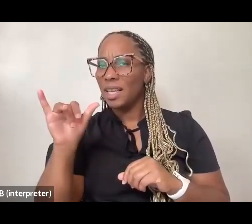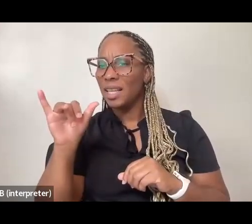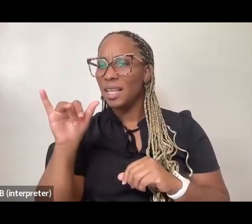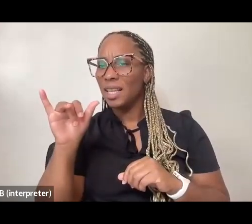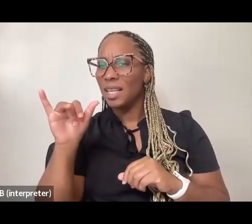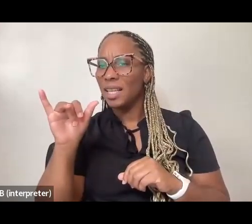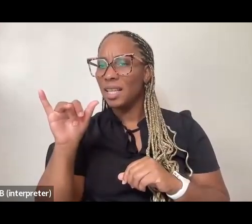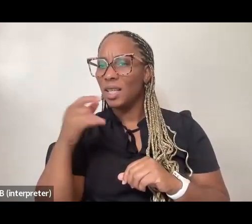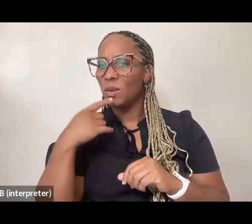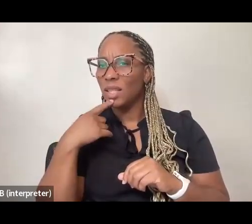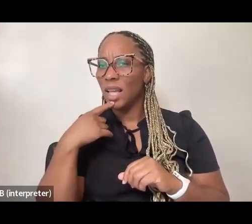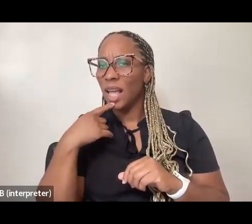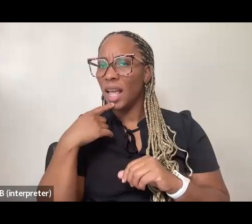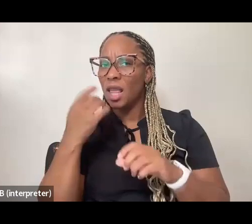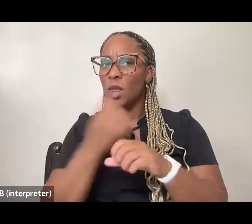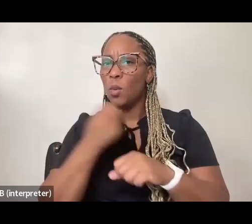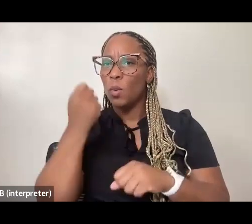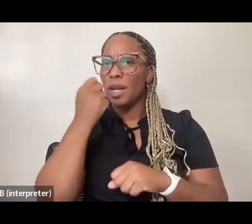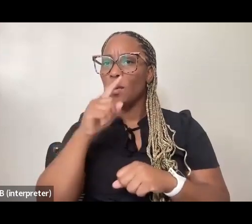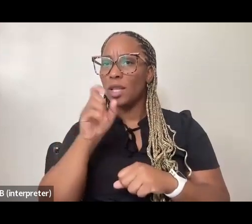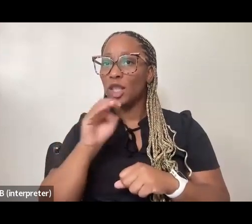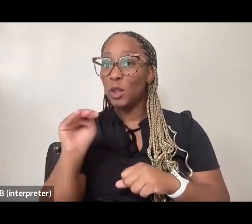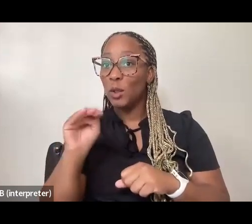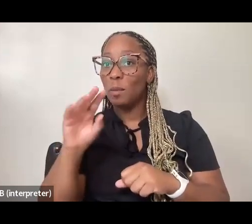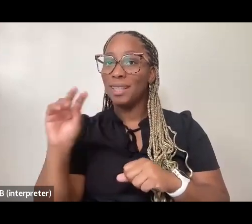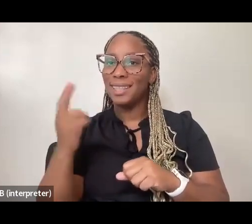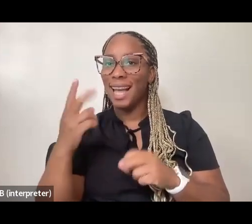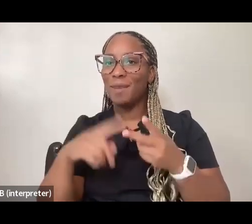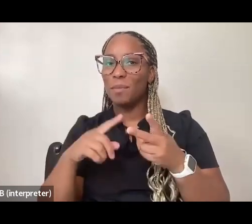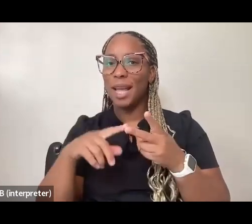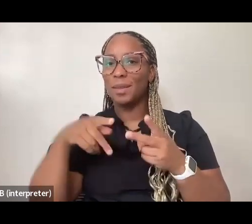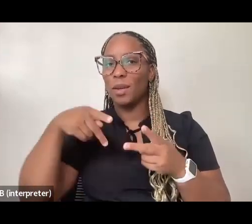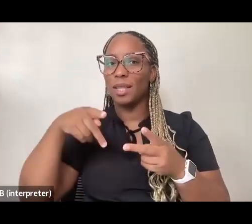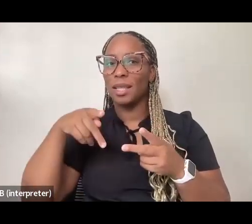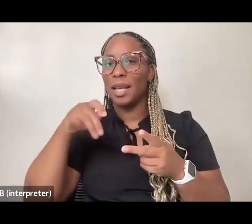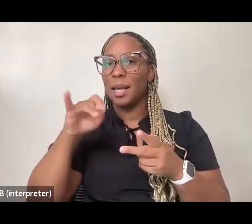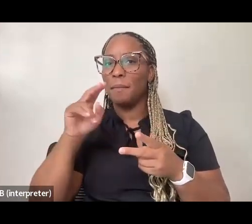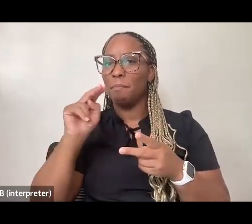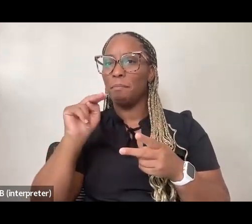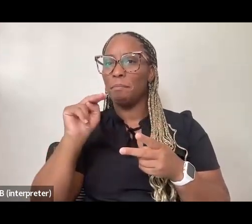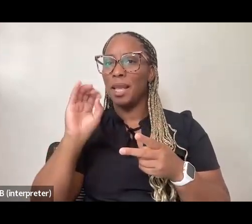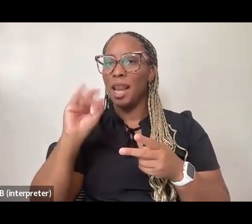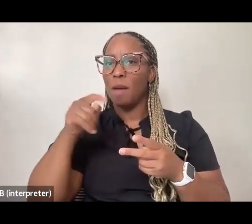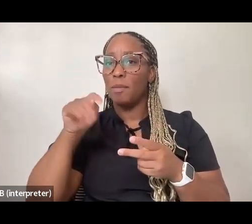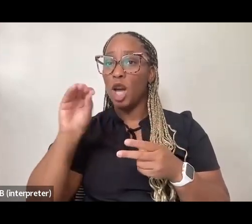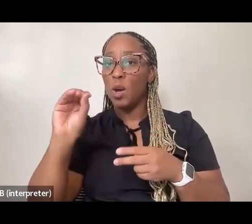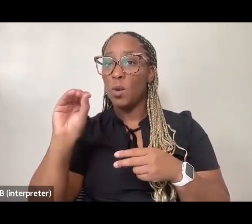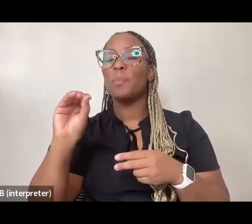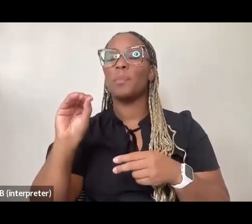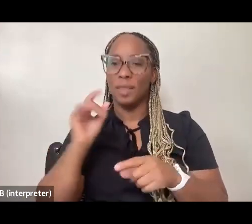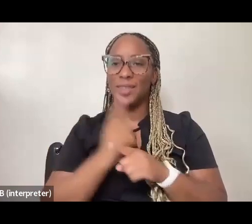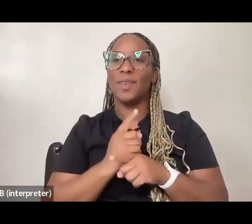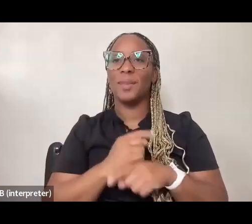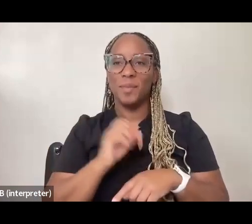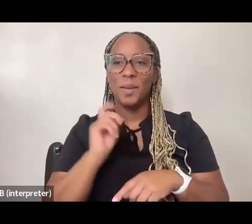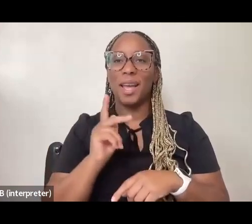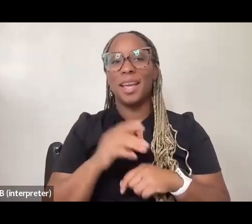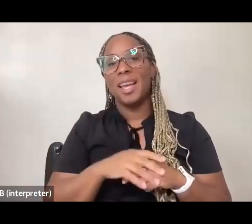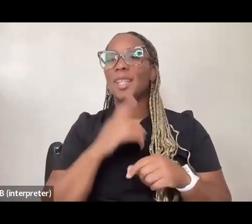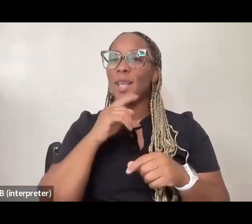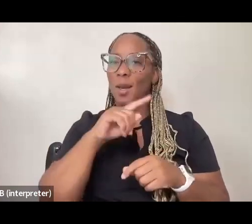the winners were Zoom and second place was -- we will do zoom